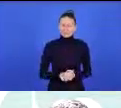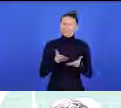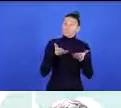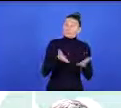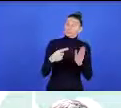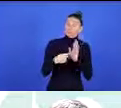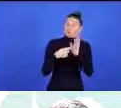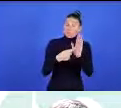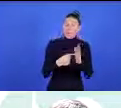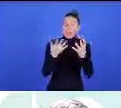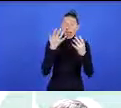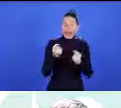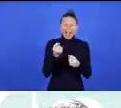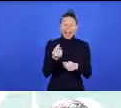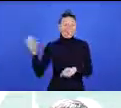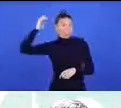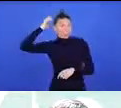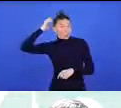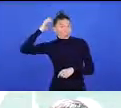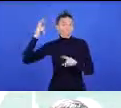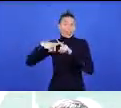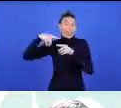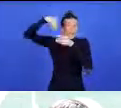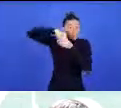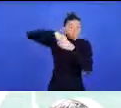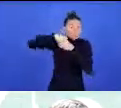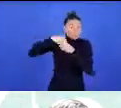go through it very briefly. Here is a illustration of cochlear